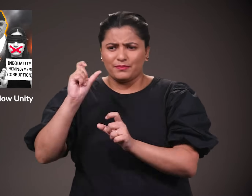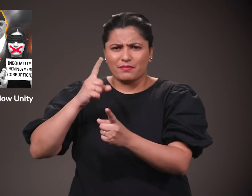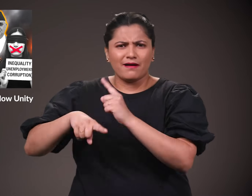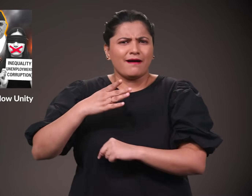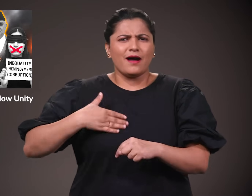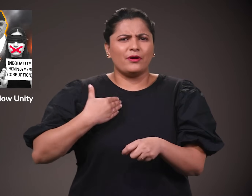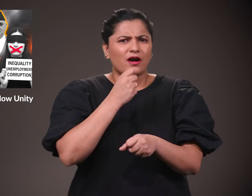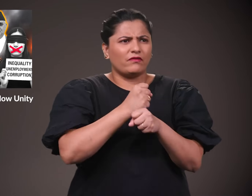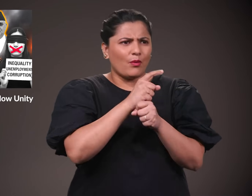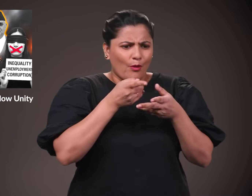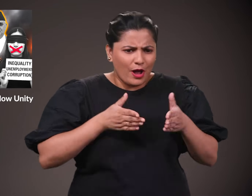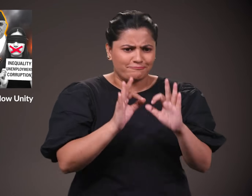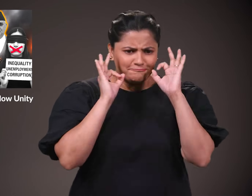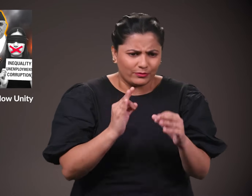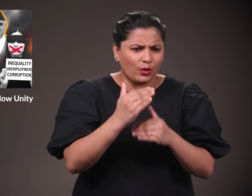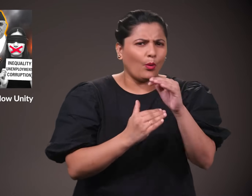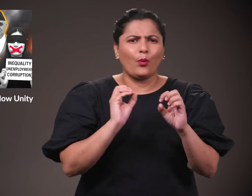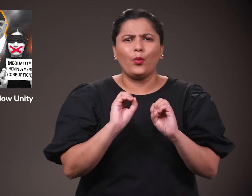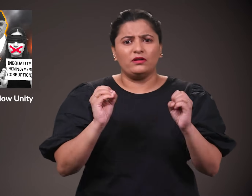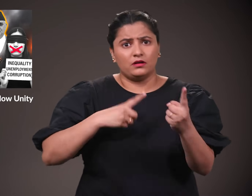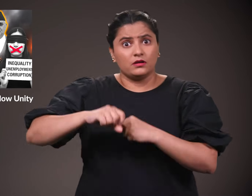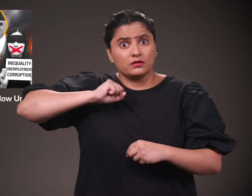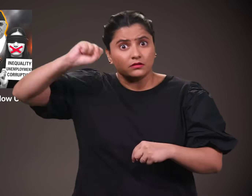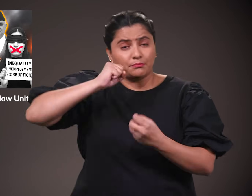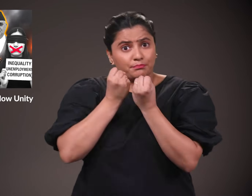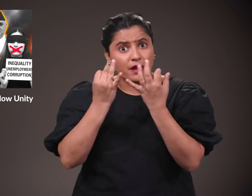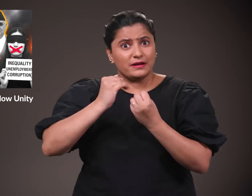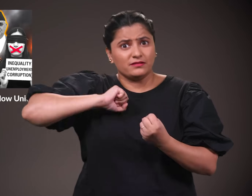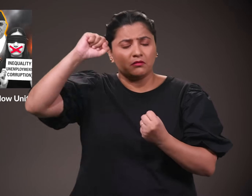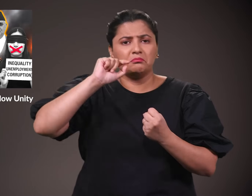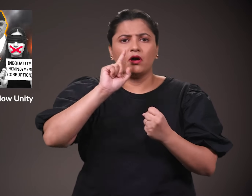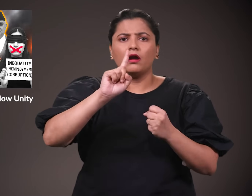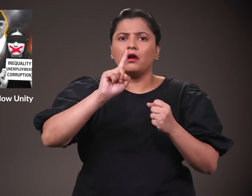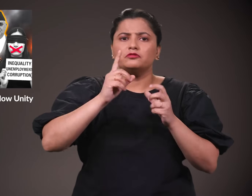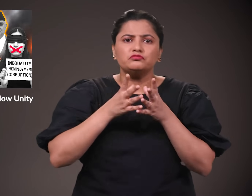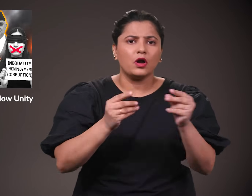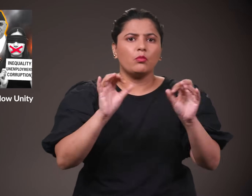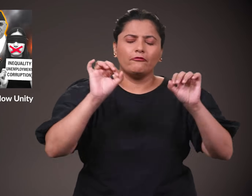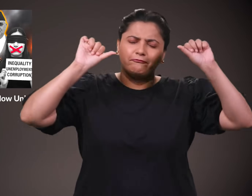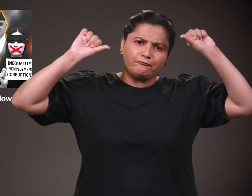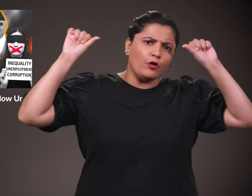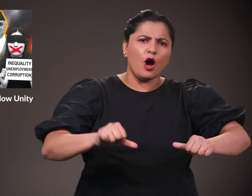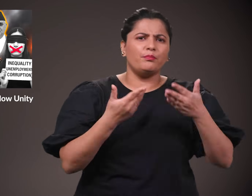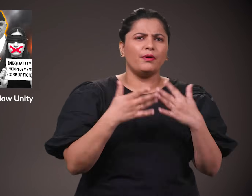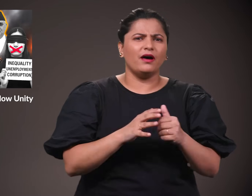People were unhappy, and with no improvement, they protested but the issue remained unresolved.